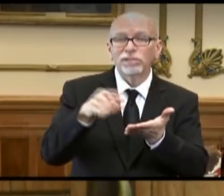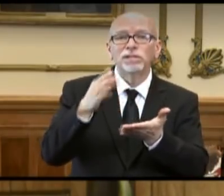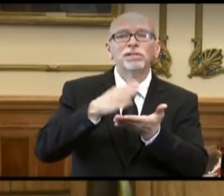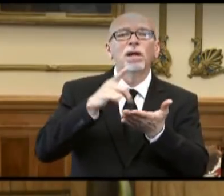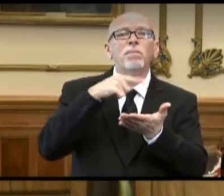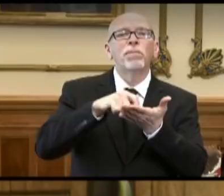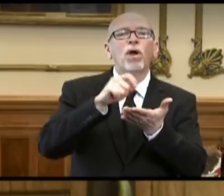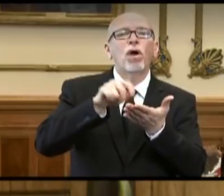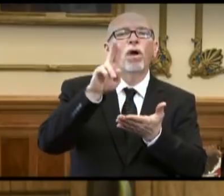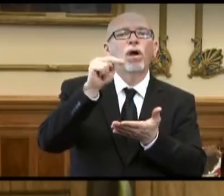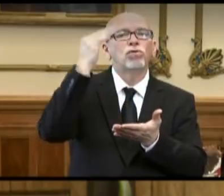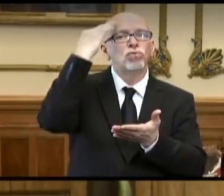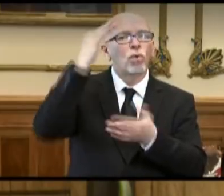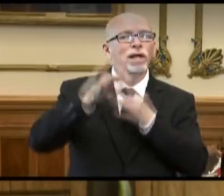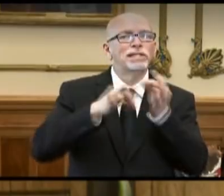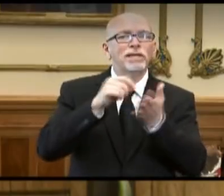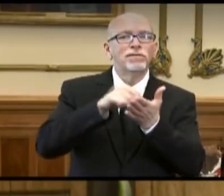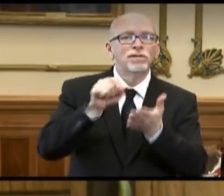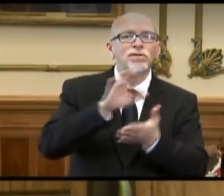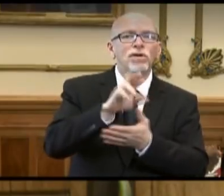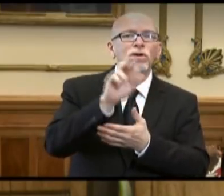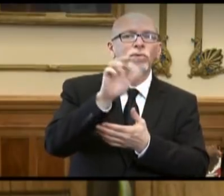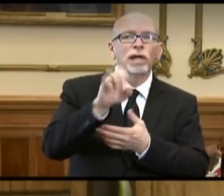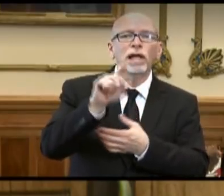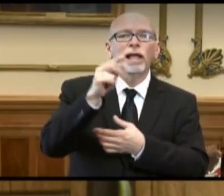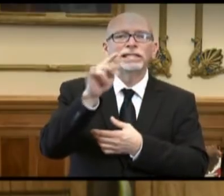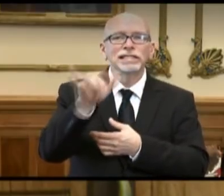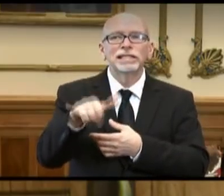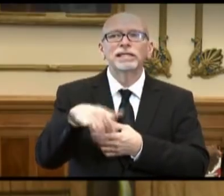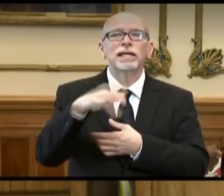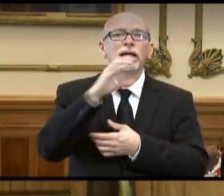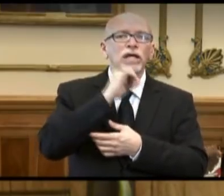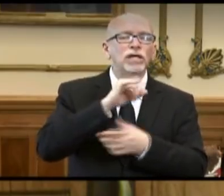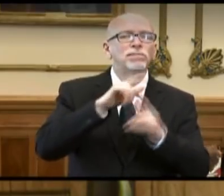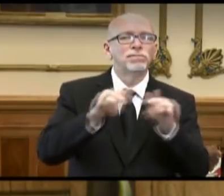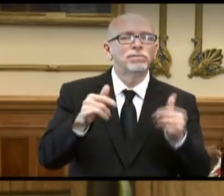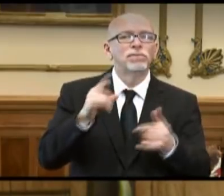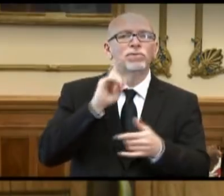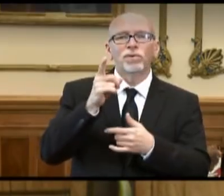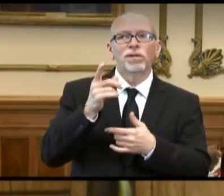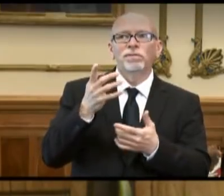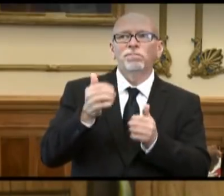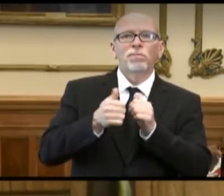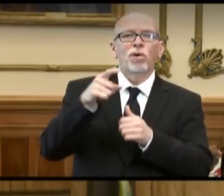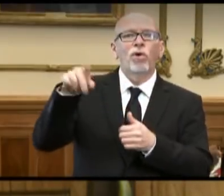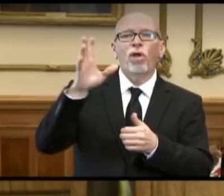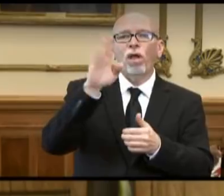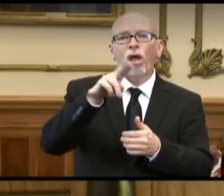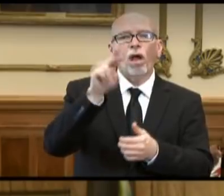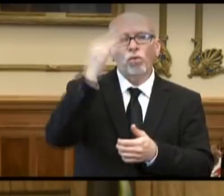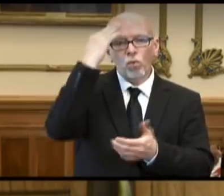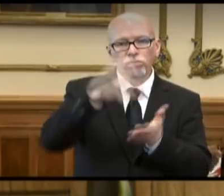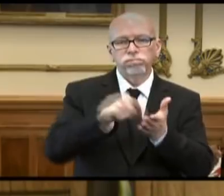DATA, BECAUSE IT IS BASED ON WHETHER SOMEBODY CHECKED A BOX.